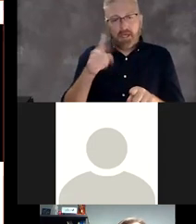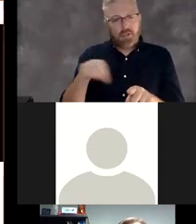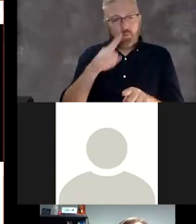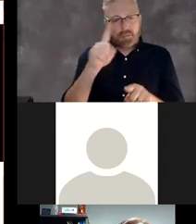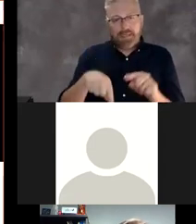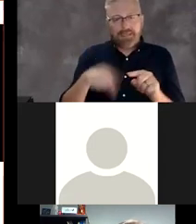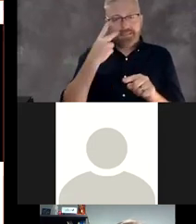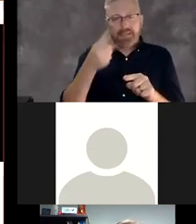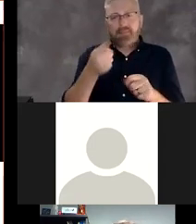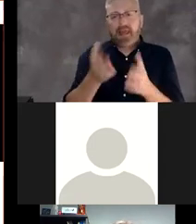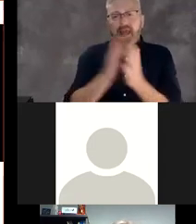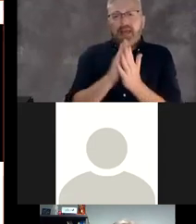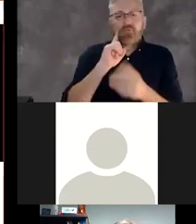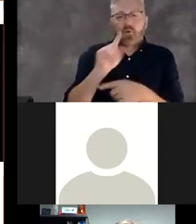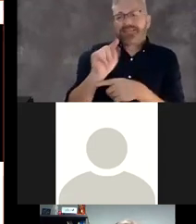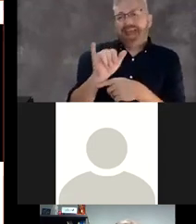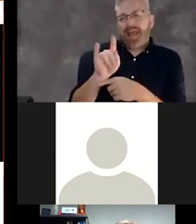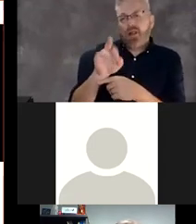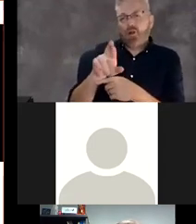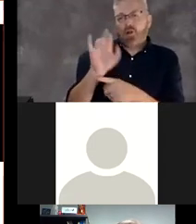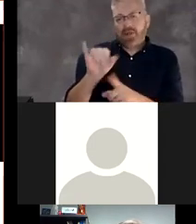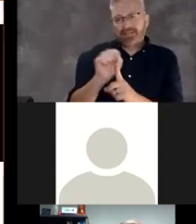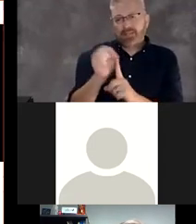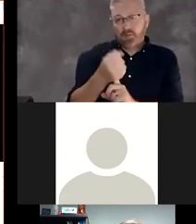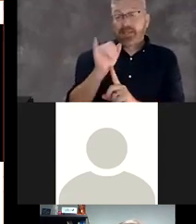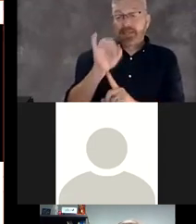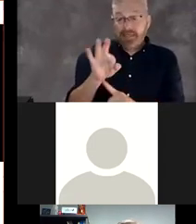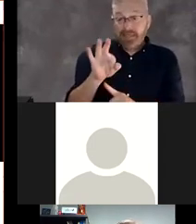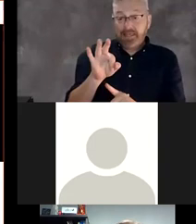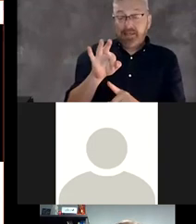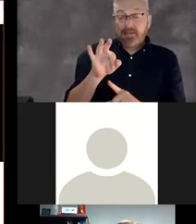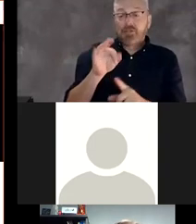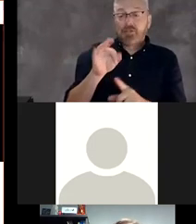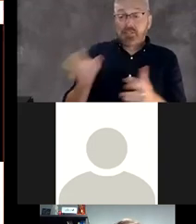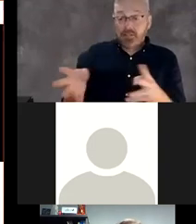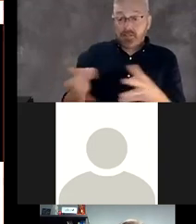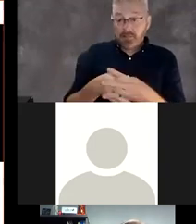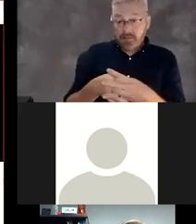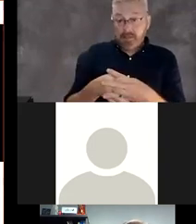IT ASKS IN THE TAYLOR SCENARIO IF, IN FACT, SHE CONCIEVED TECHNICALLY AT AGE 15 AND HID THE PREGNANCY UNTIL OR DELIVERED